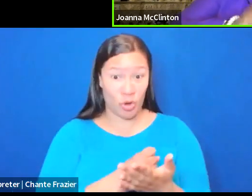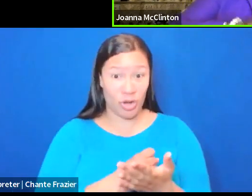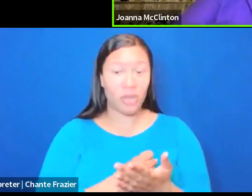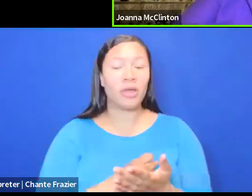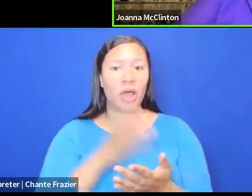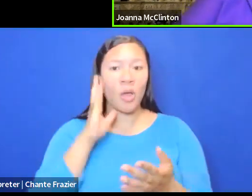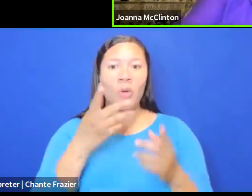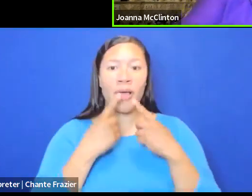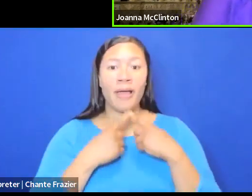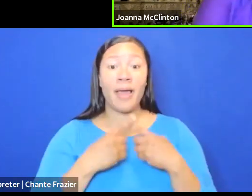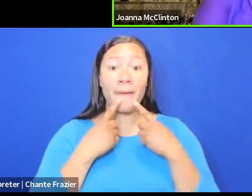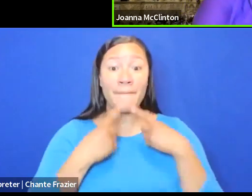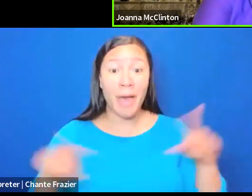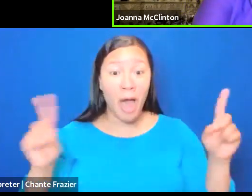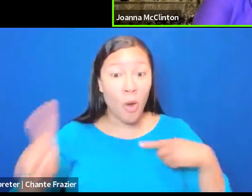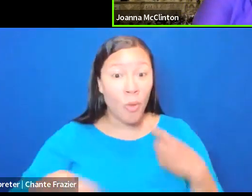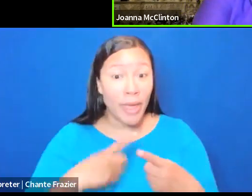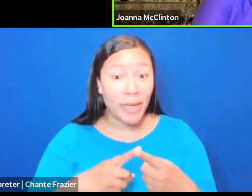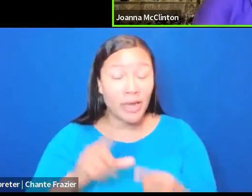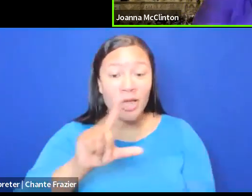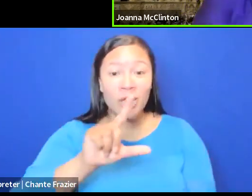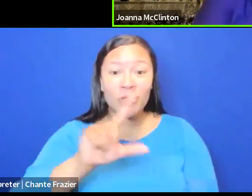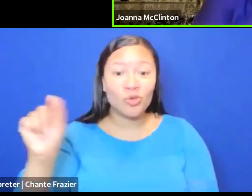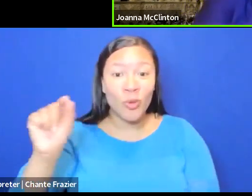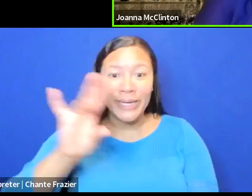To earn